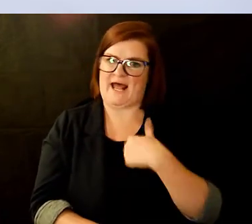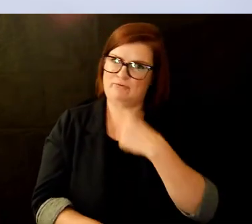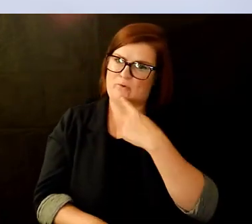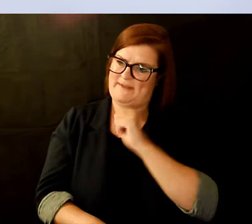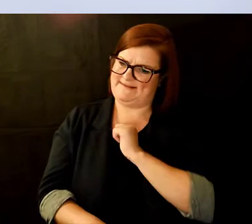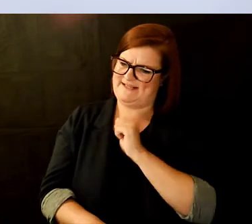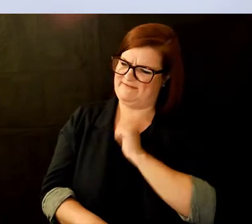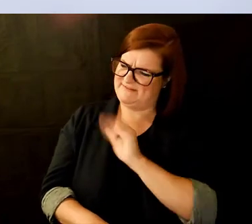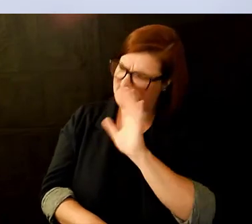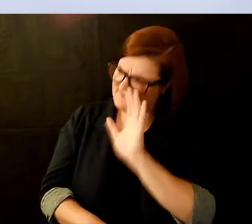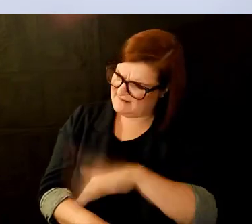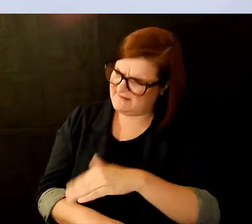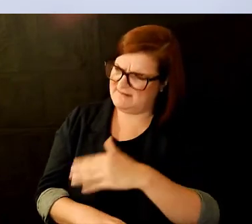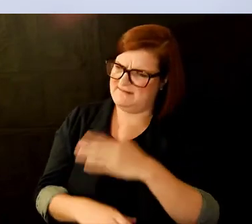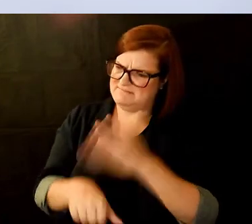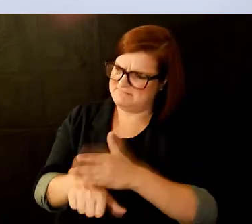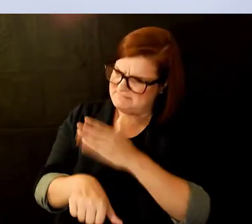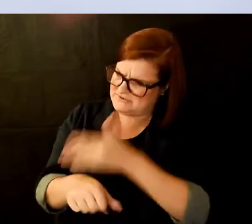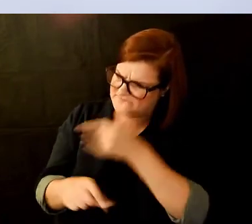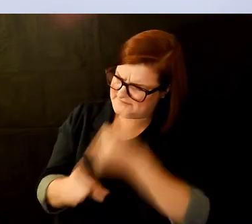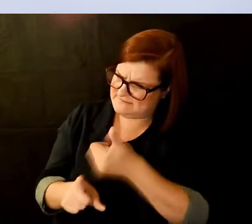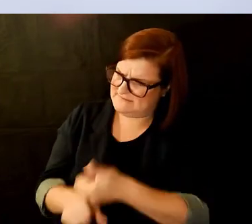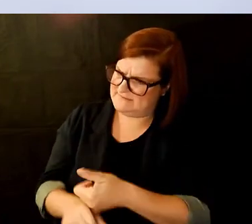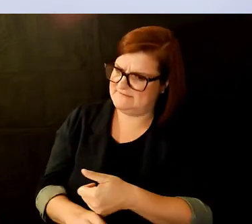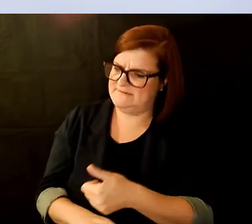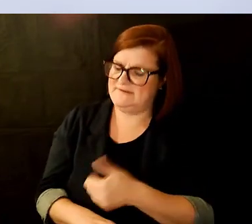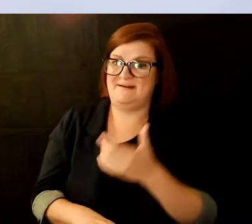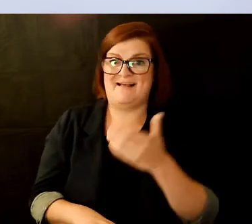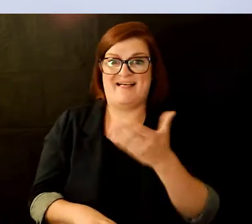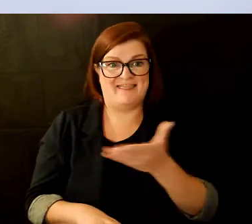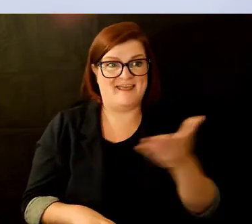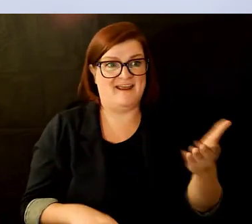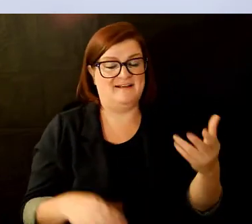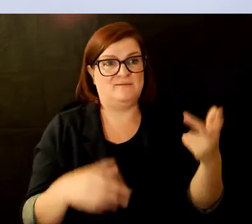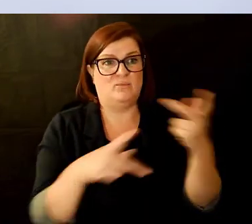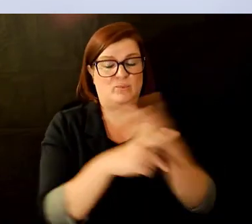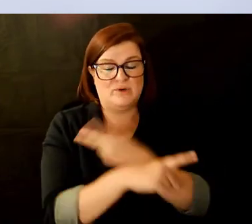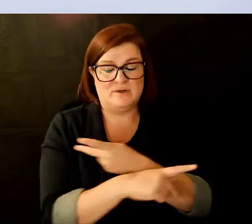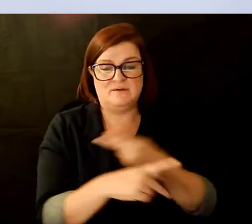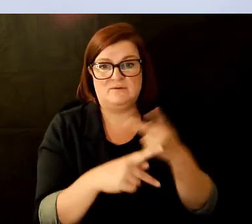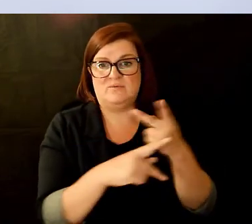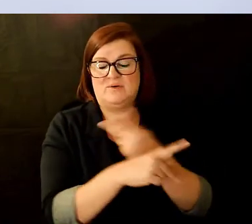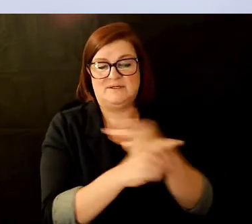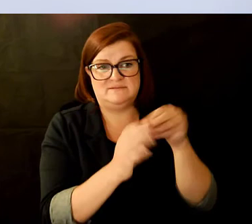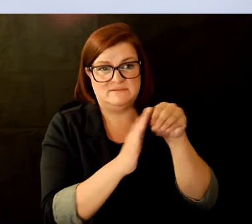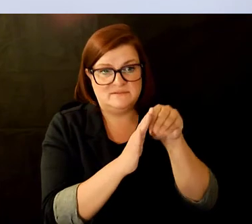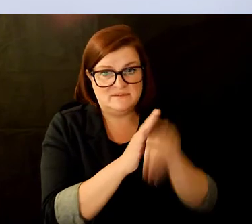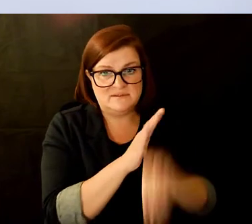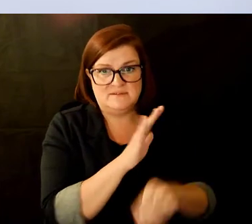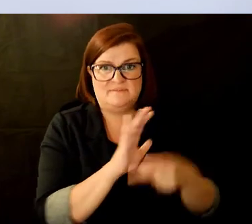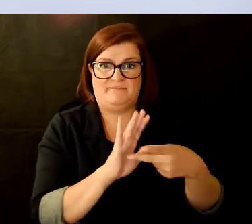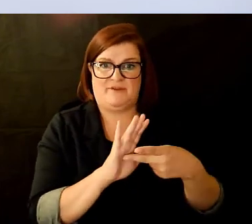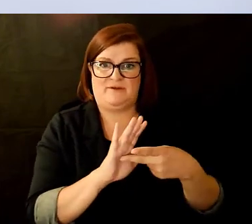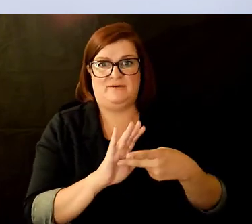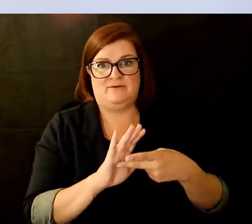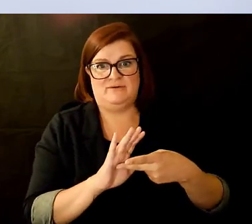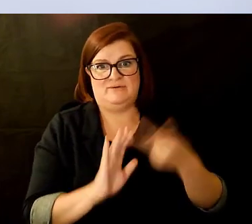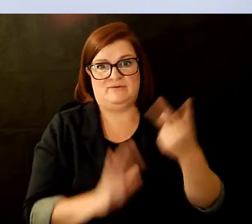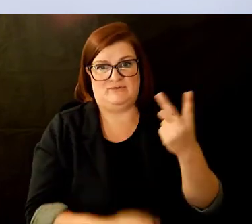Things got so bad that, twice, I left fairly high-powered jobs.